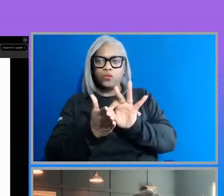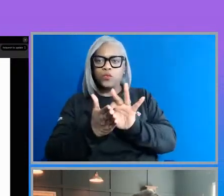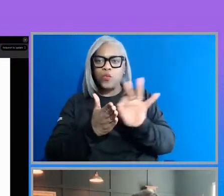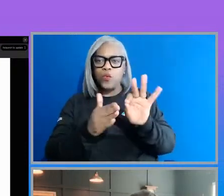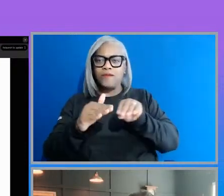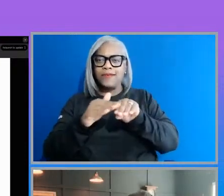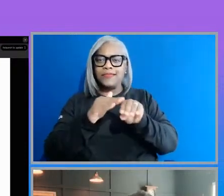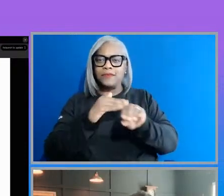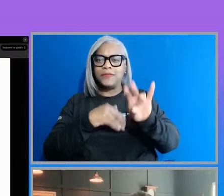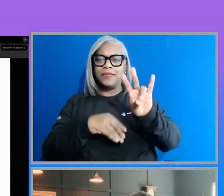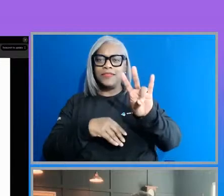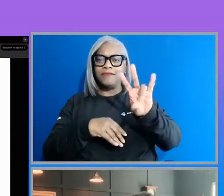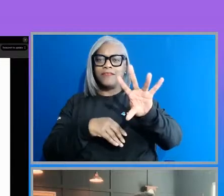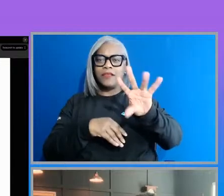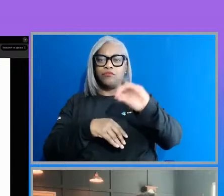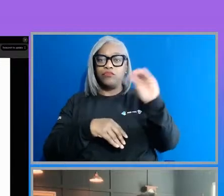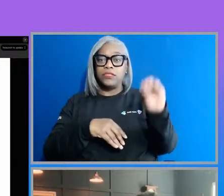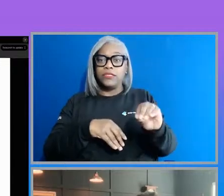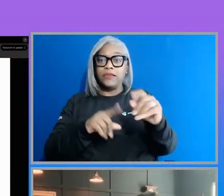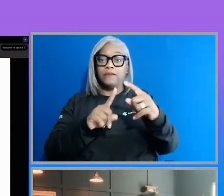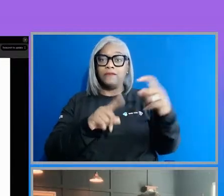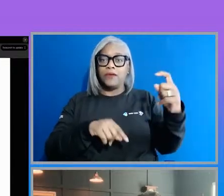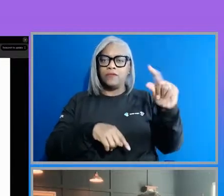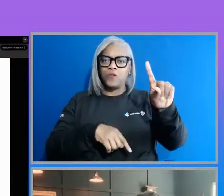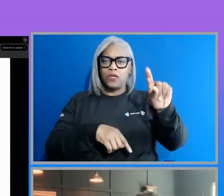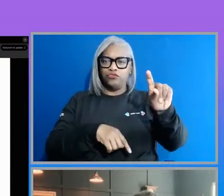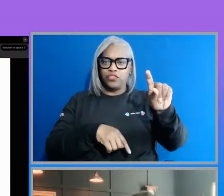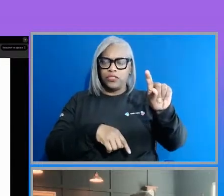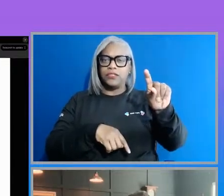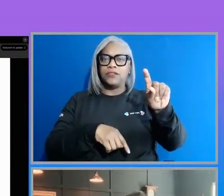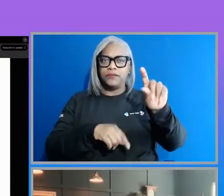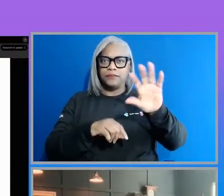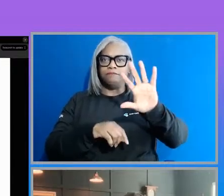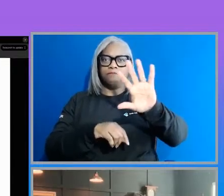score is 75% out of 100. Let's take our approach and start with